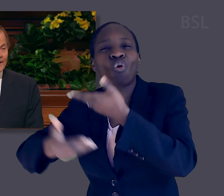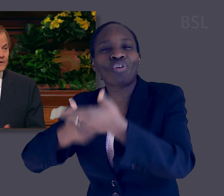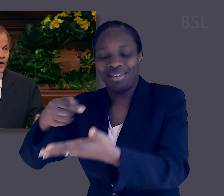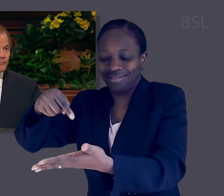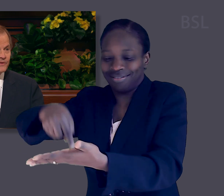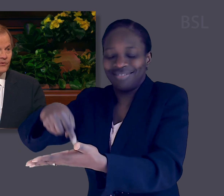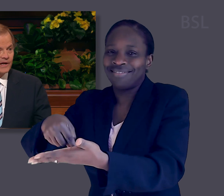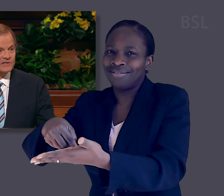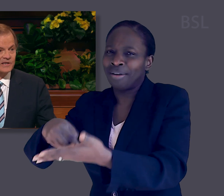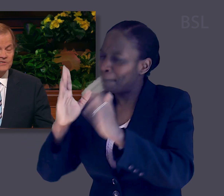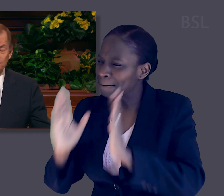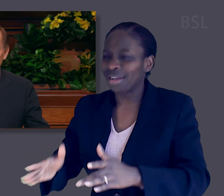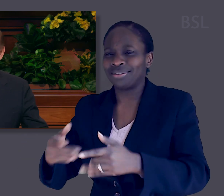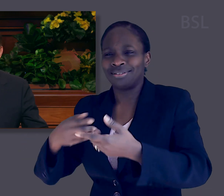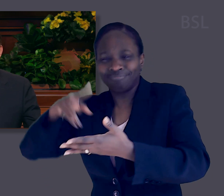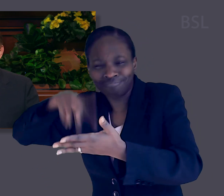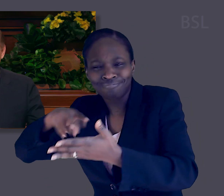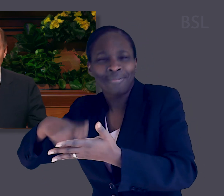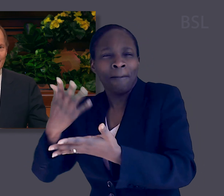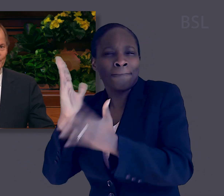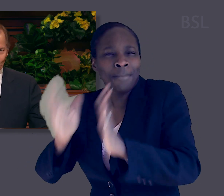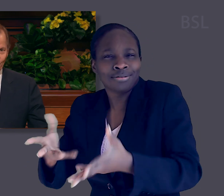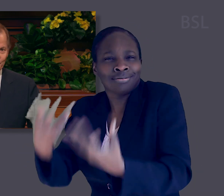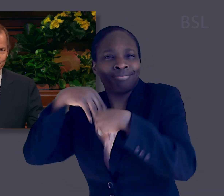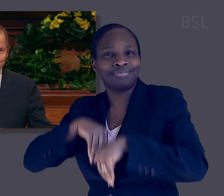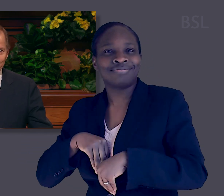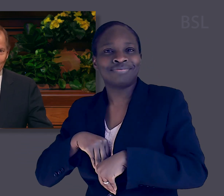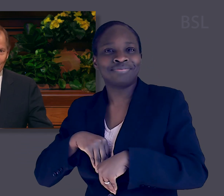Let it not be the greatest Easter story never told.